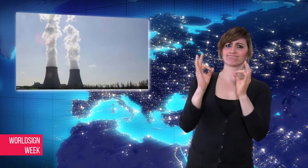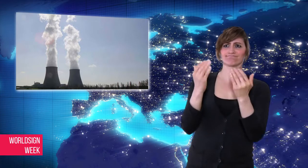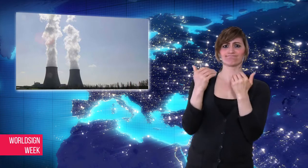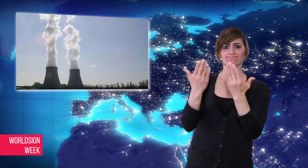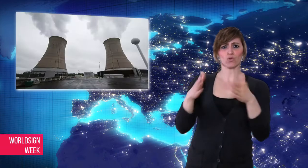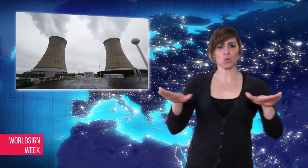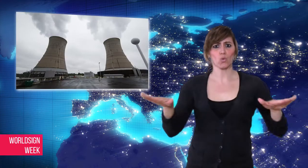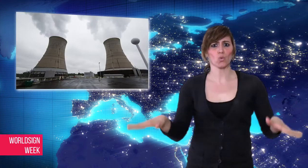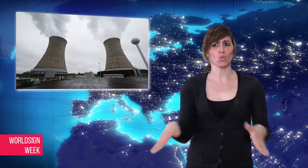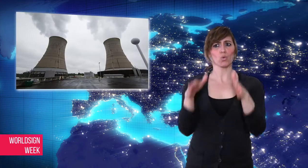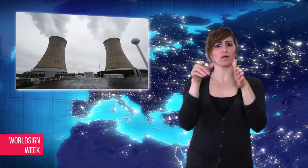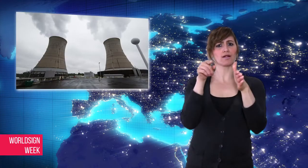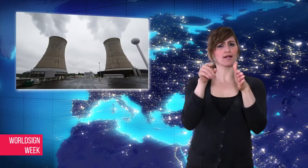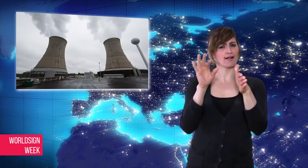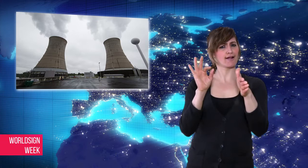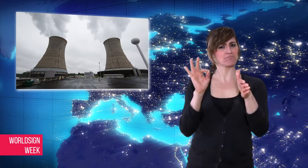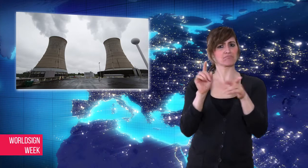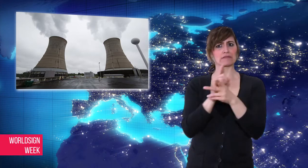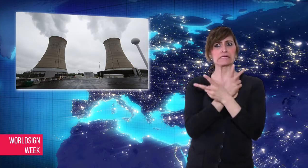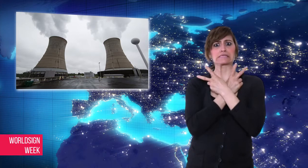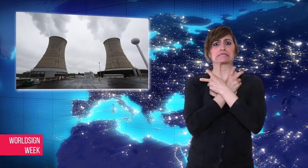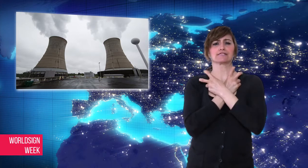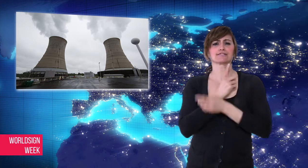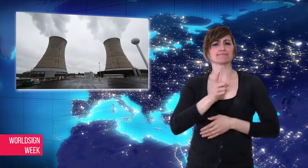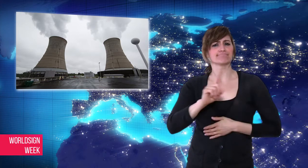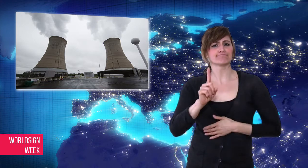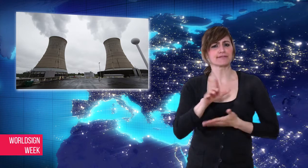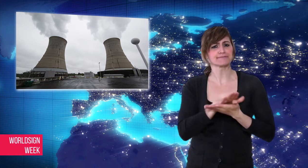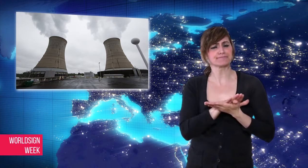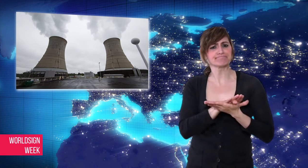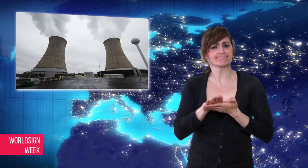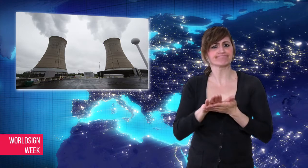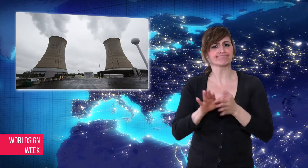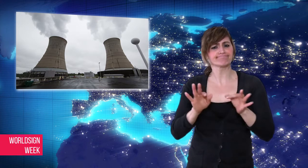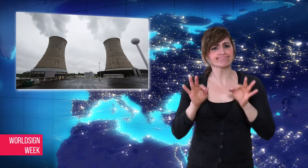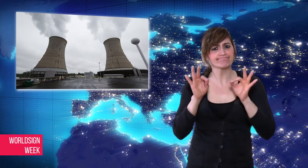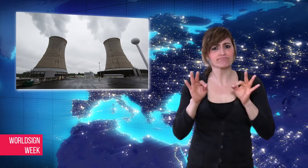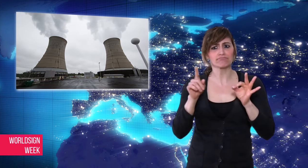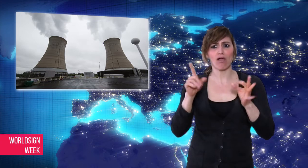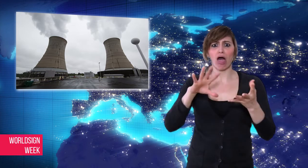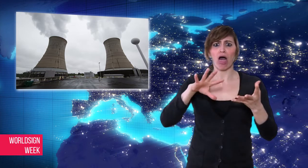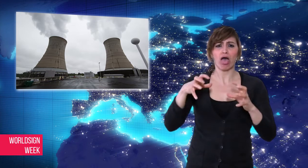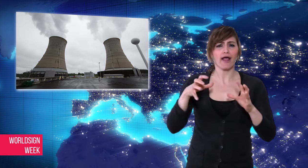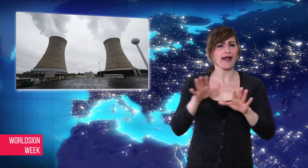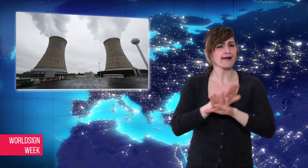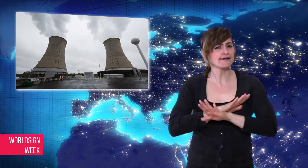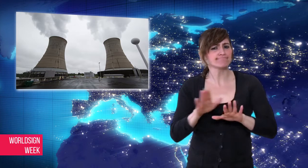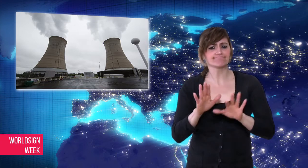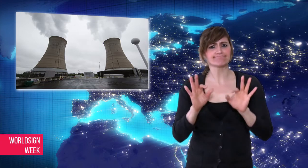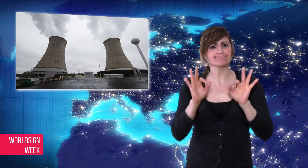are being explored which could make the